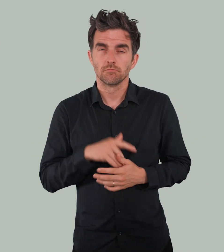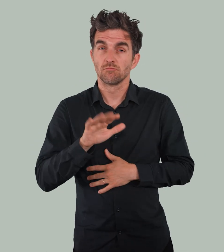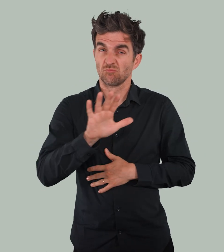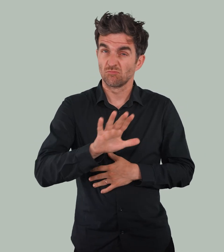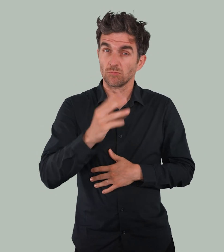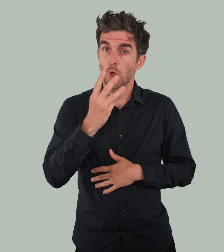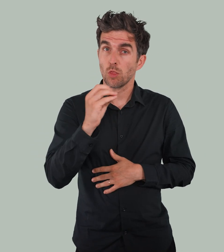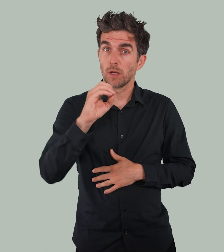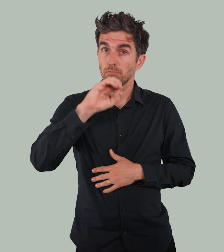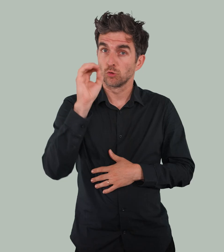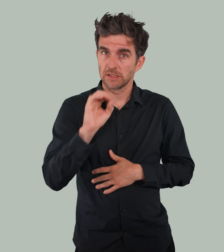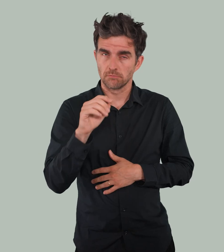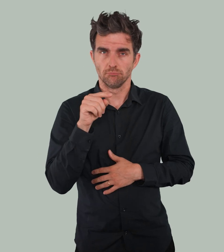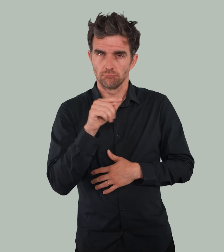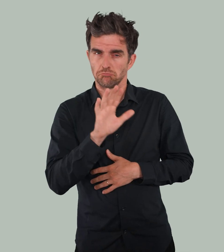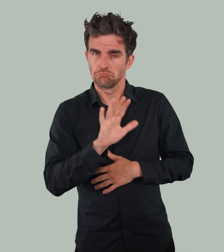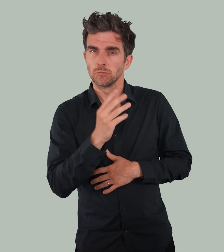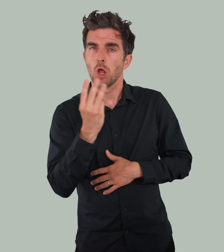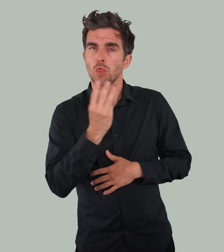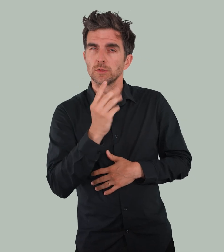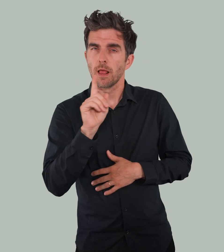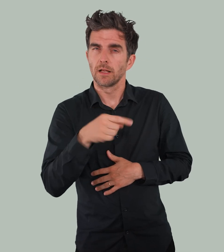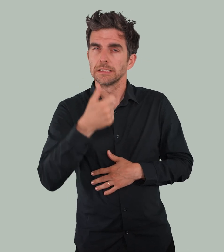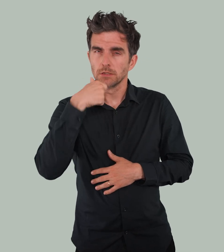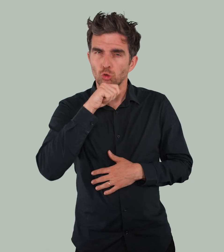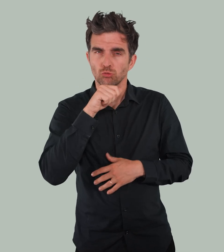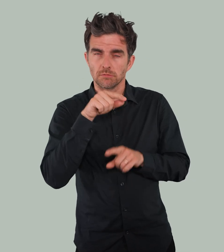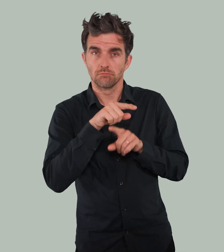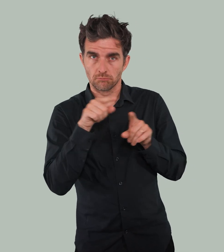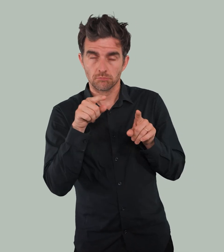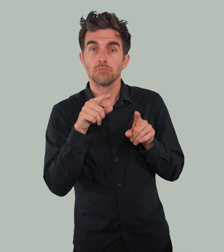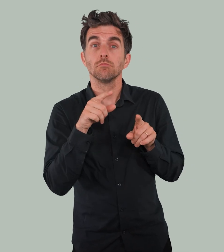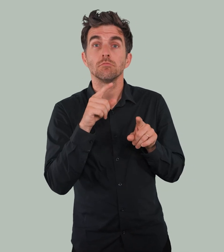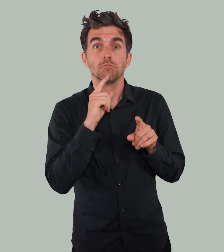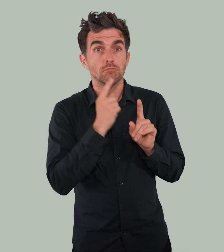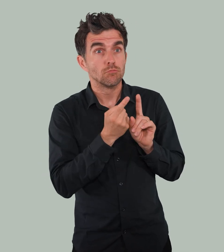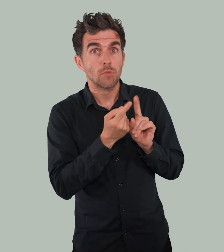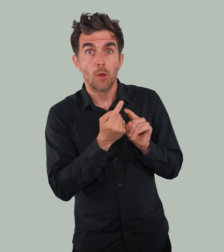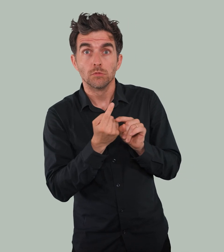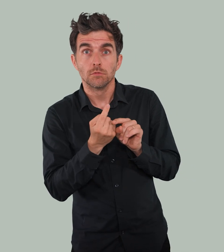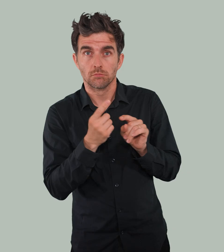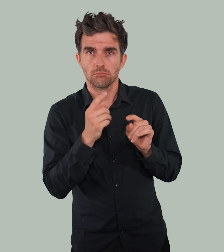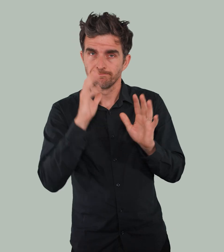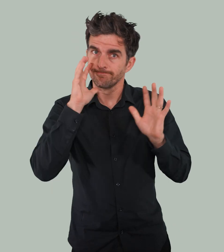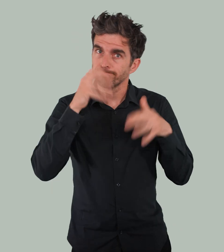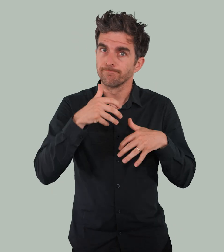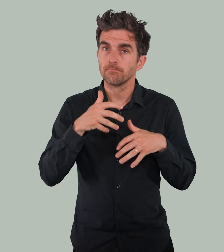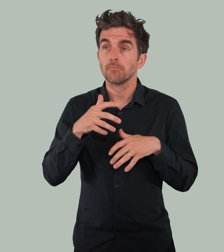Around 30% (~13,600) of responses raise concerns about